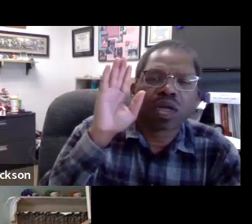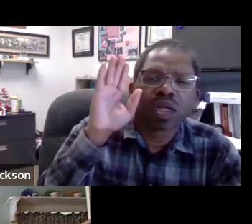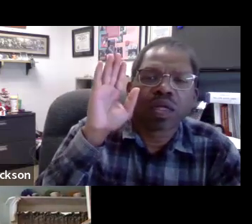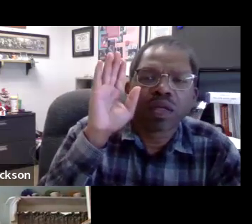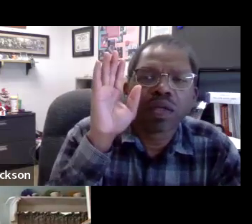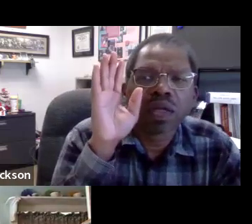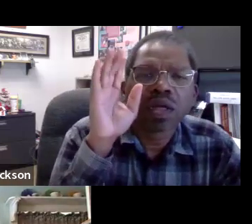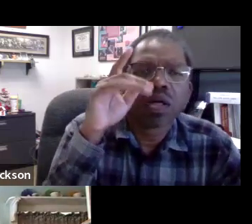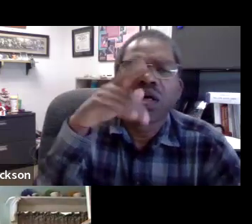Don Dew: for sure.